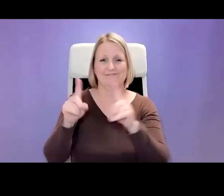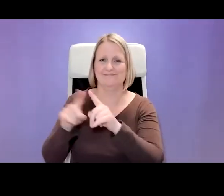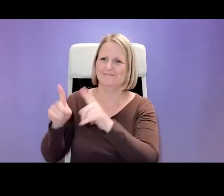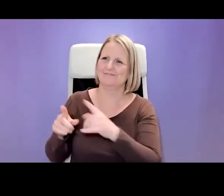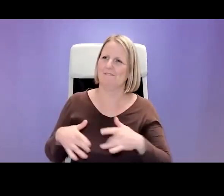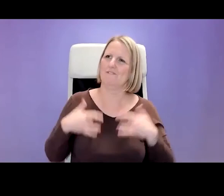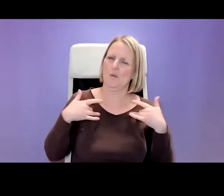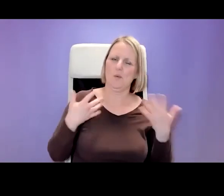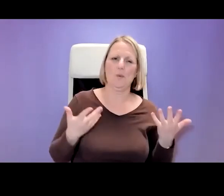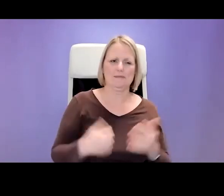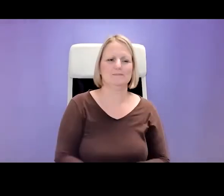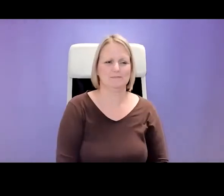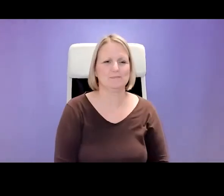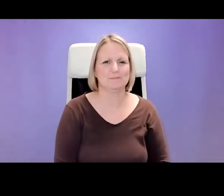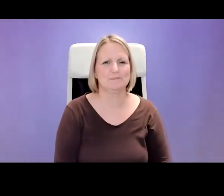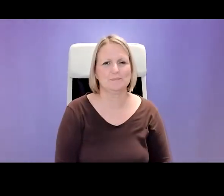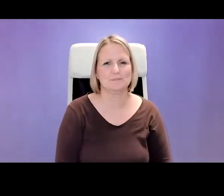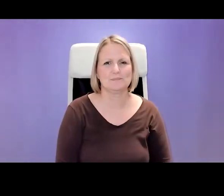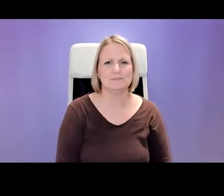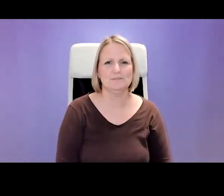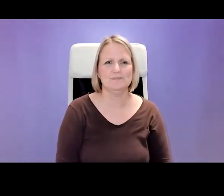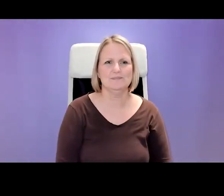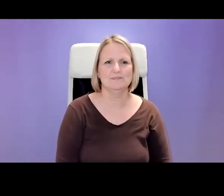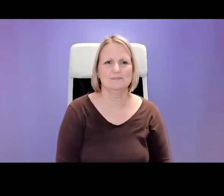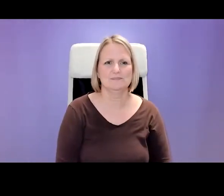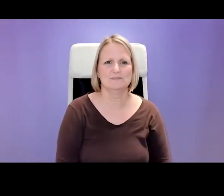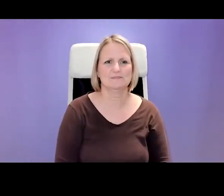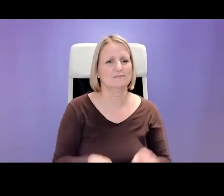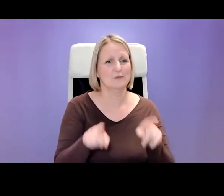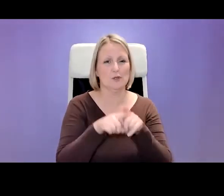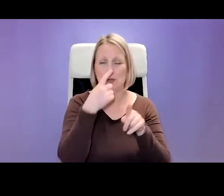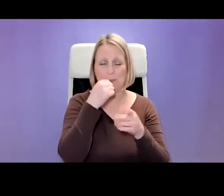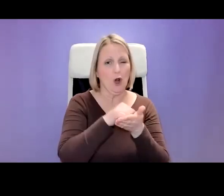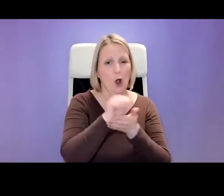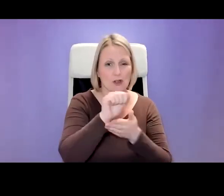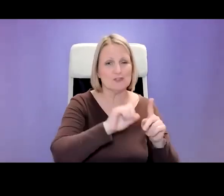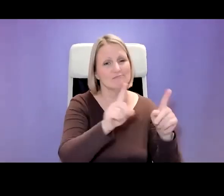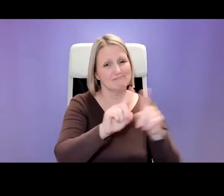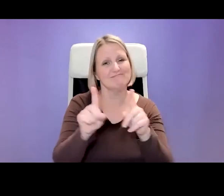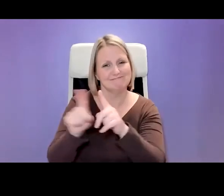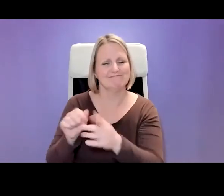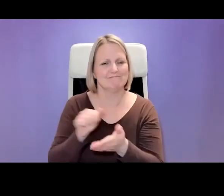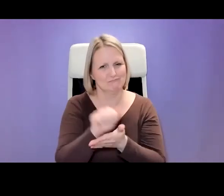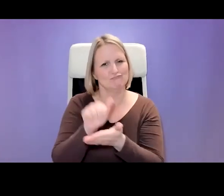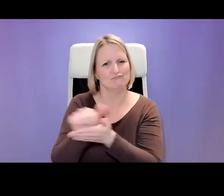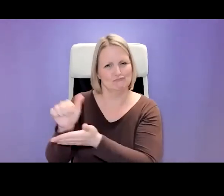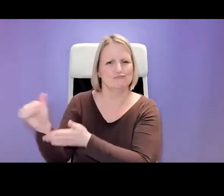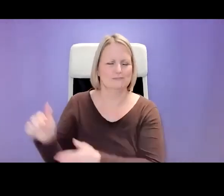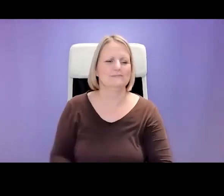which you have been part of. And maybe there's also cultural differences there.